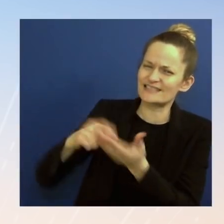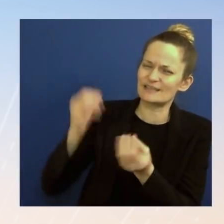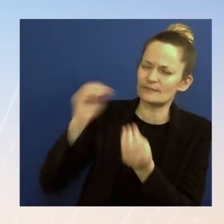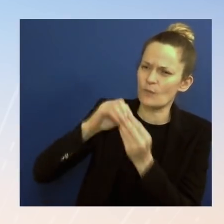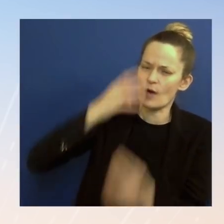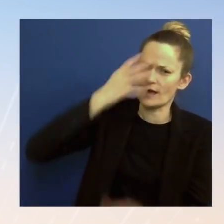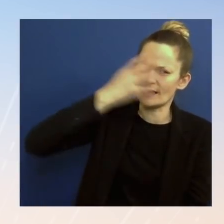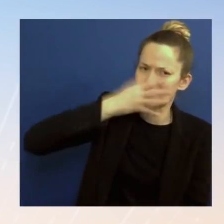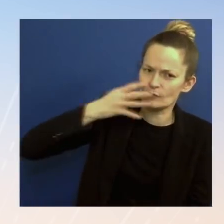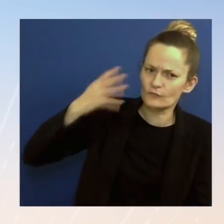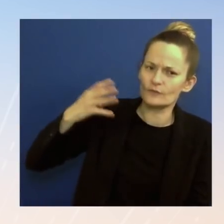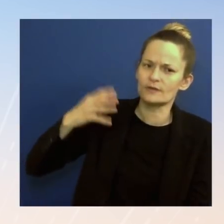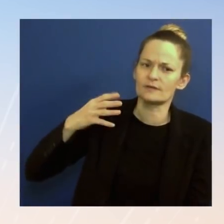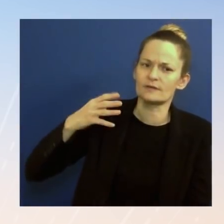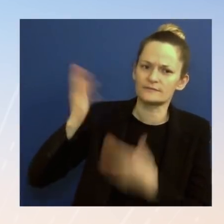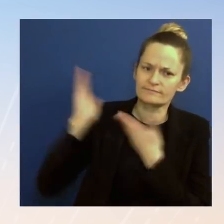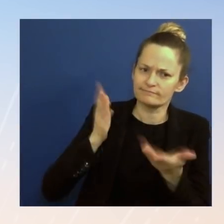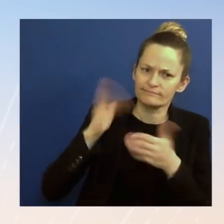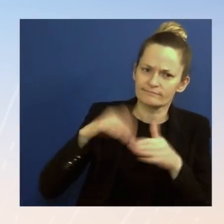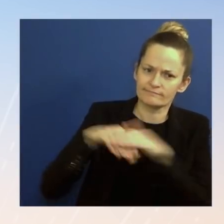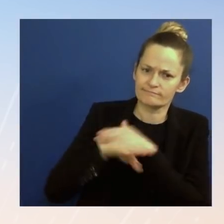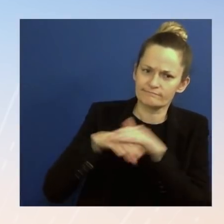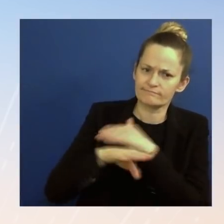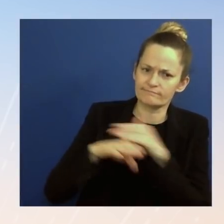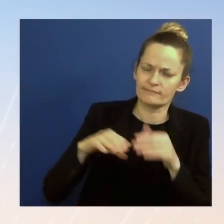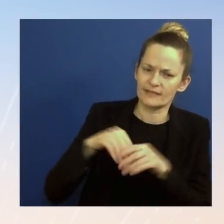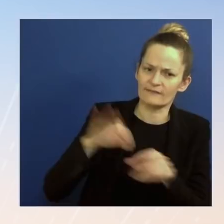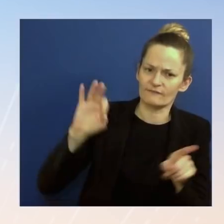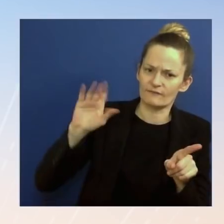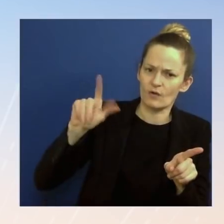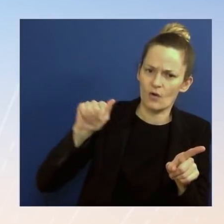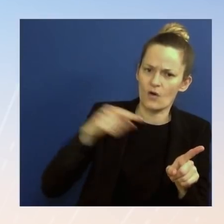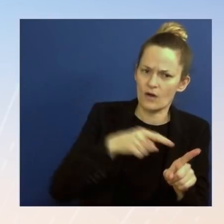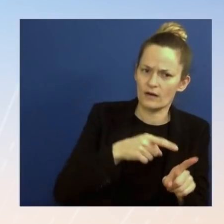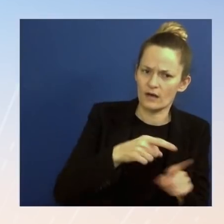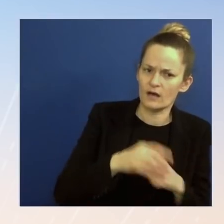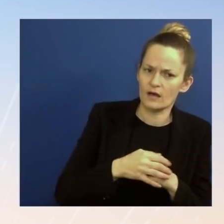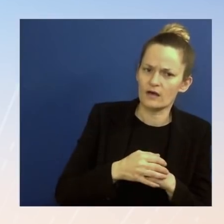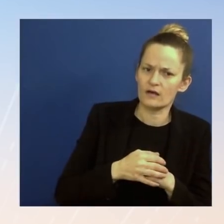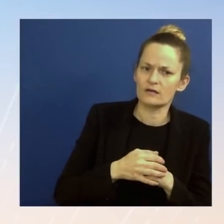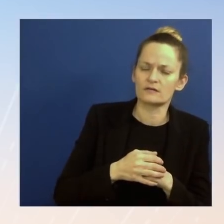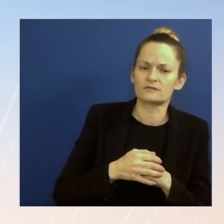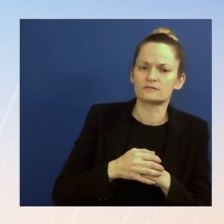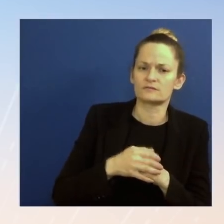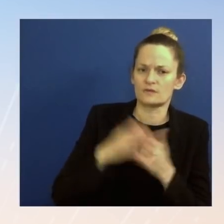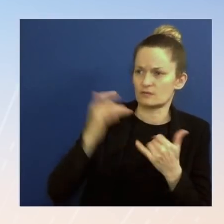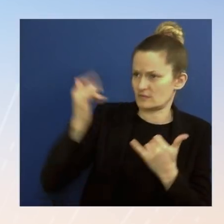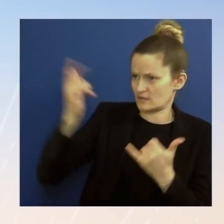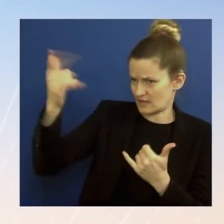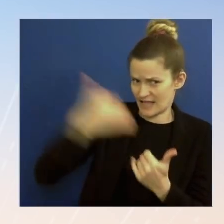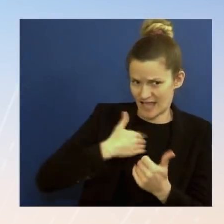what is the administration's reaction to these landings? Are there any plans to send any assistance either to Haiti or Florida?